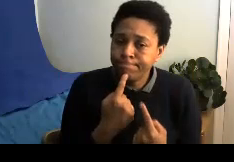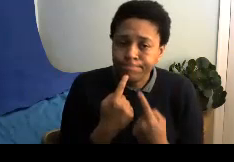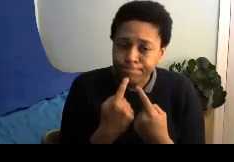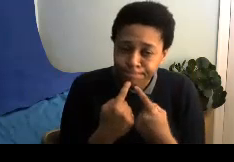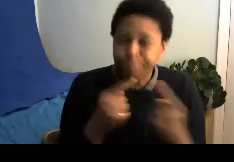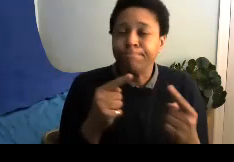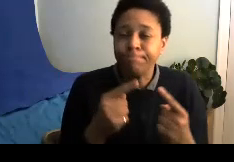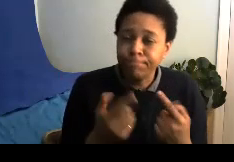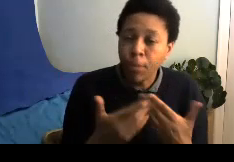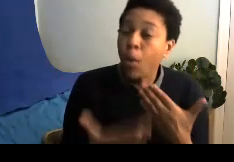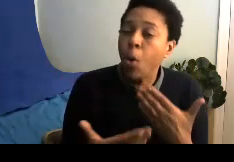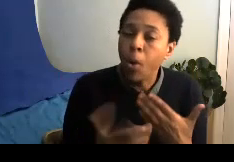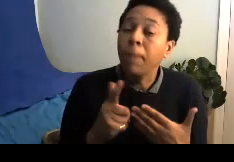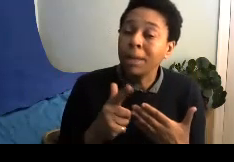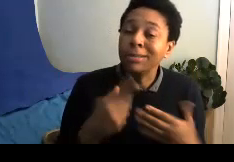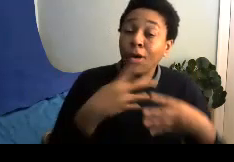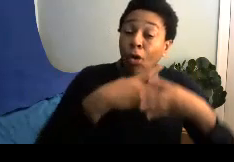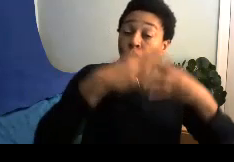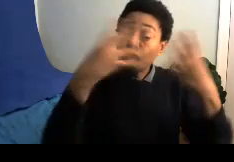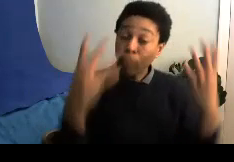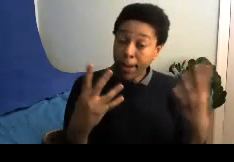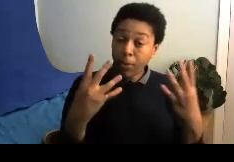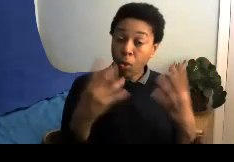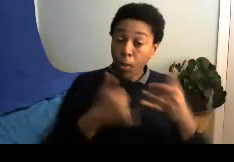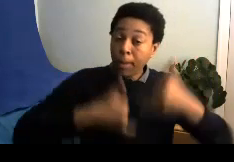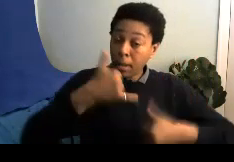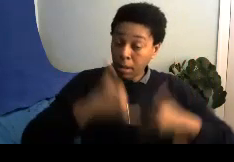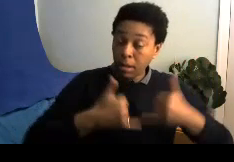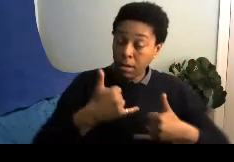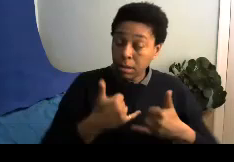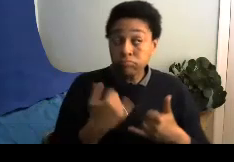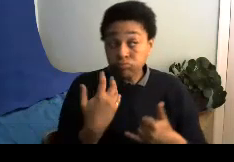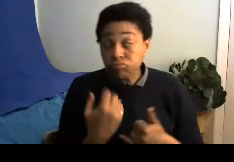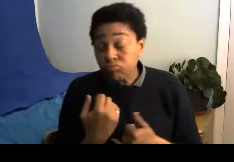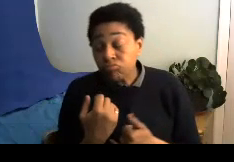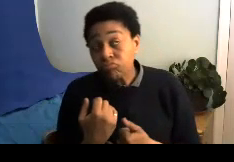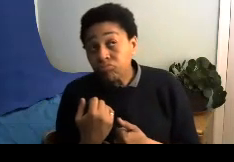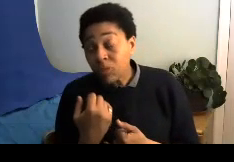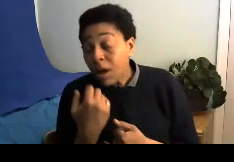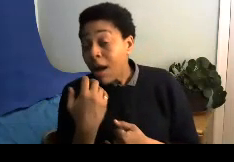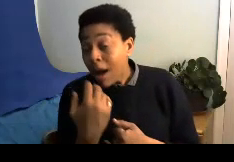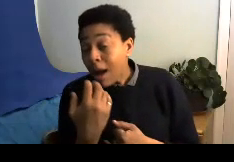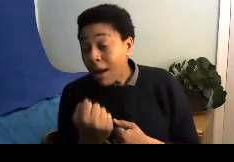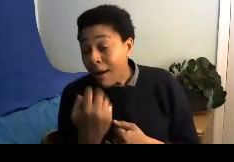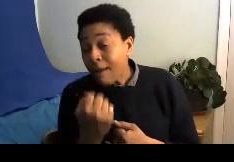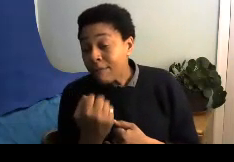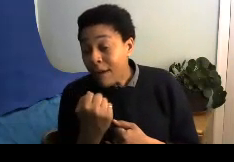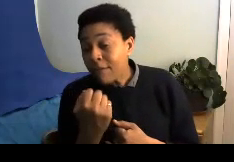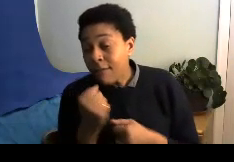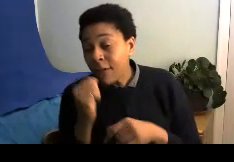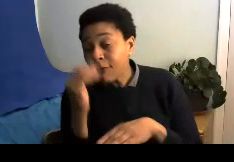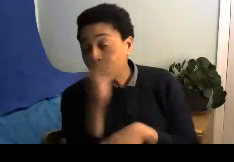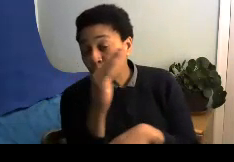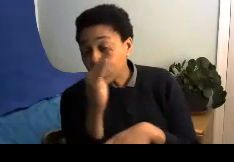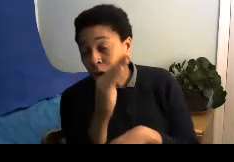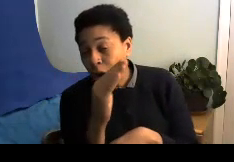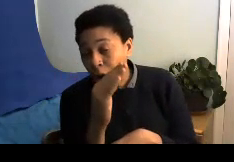wow] beyond the pages. So, I mean, it would be silly of me to